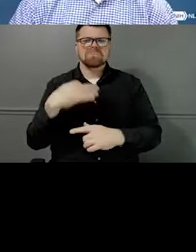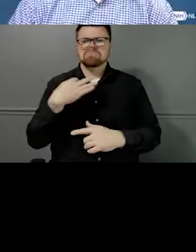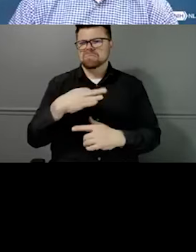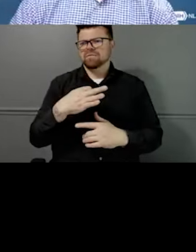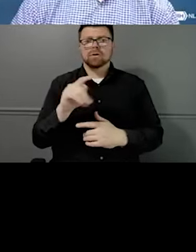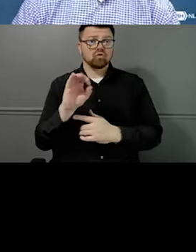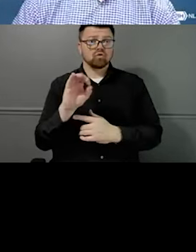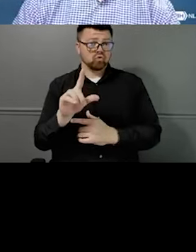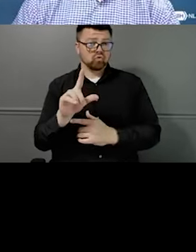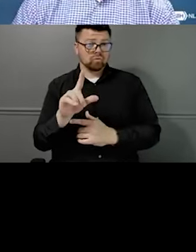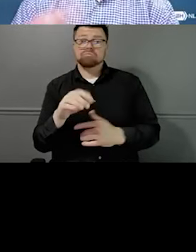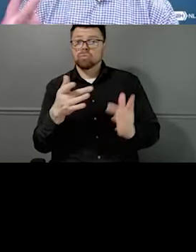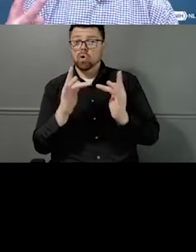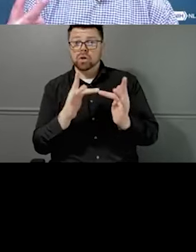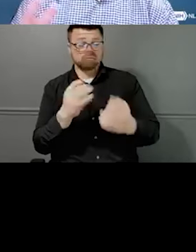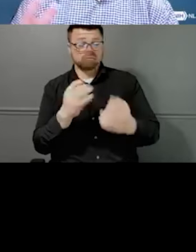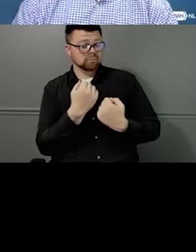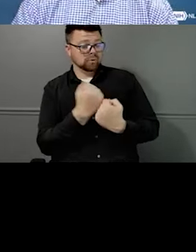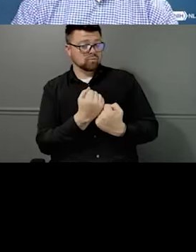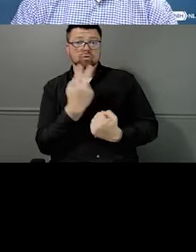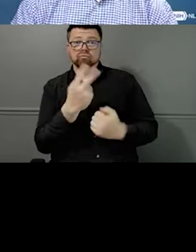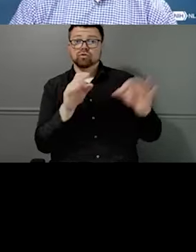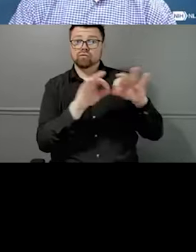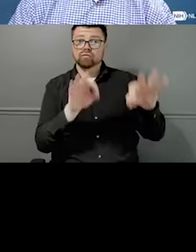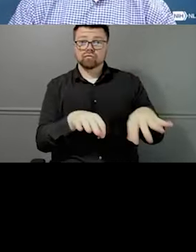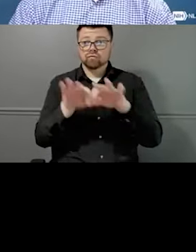It supports the two forms that Jean was talking about,